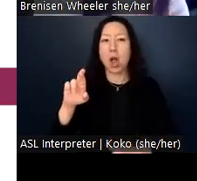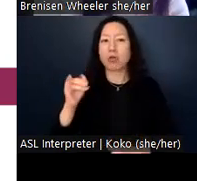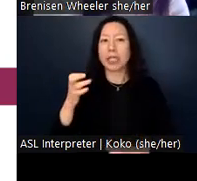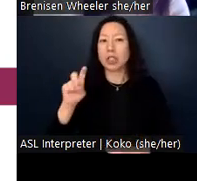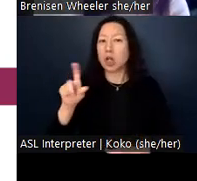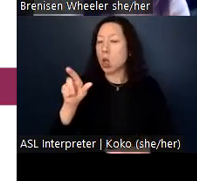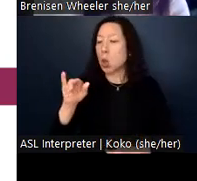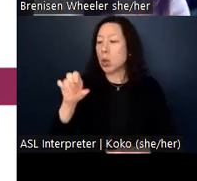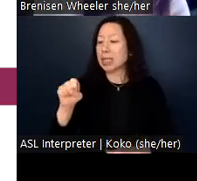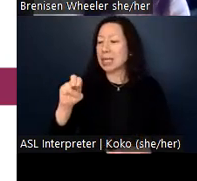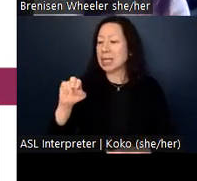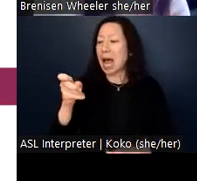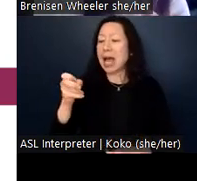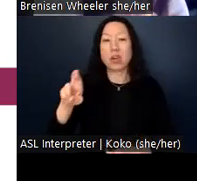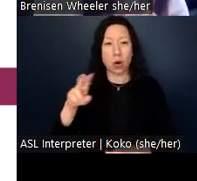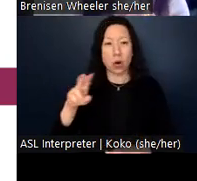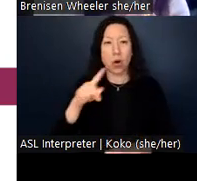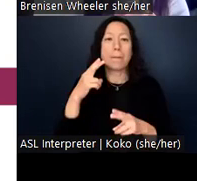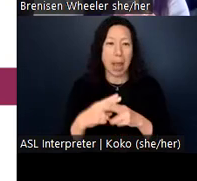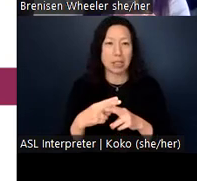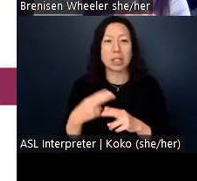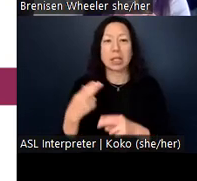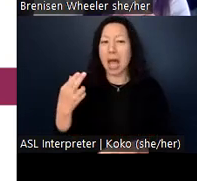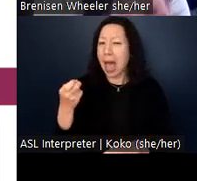so he's one of 12:59:26 the first people to implement an